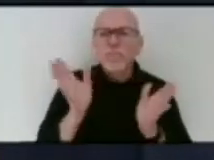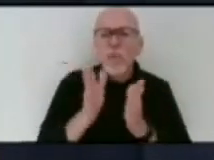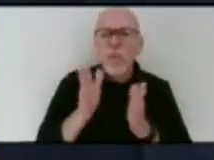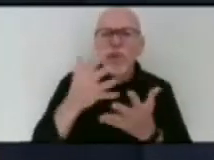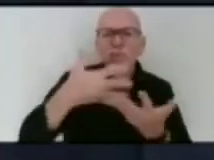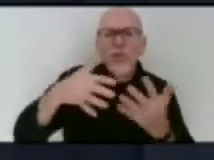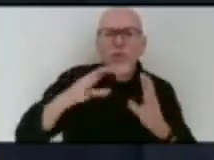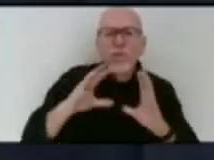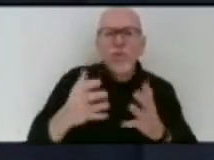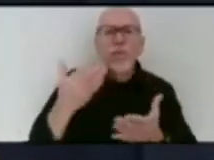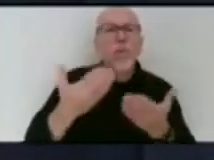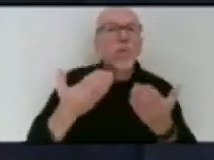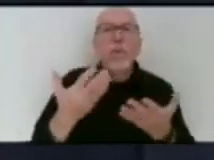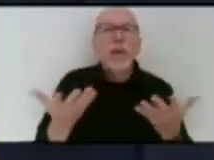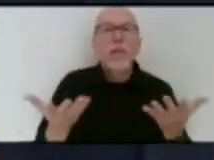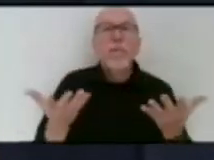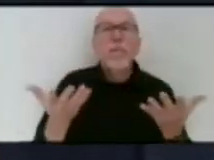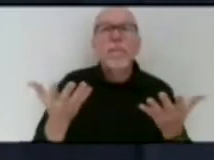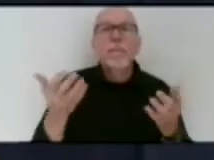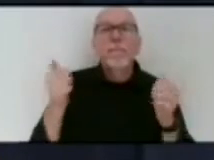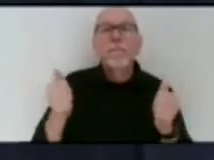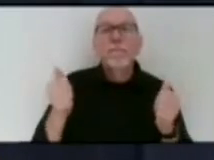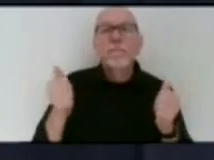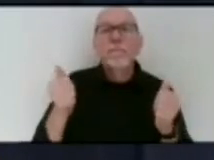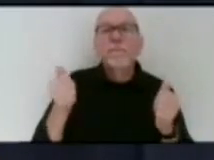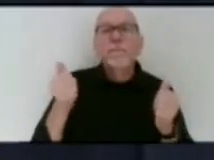even gather outside. Weather permitting,